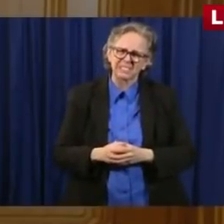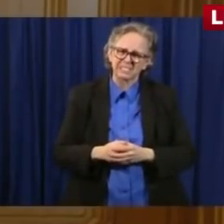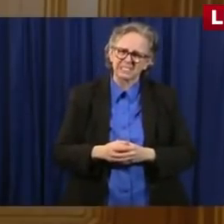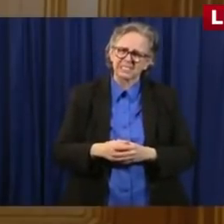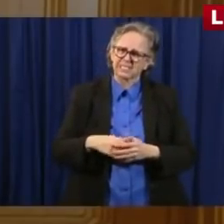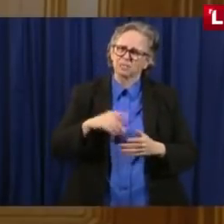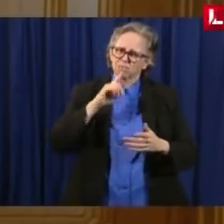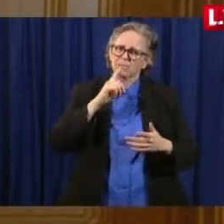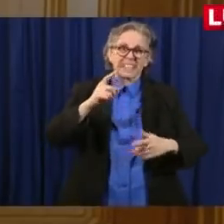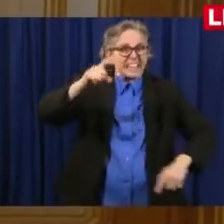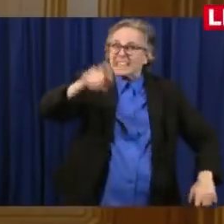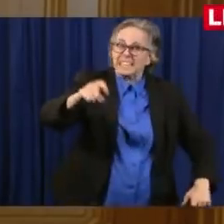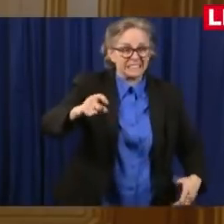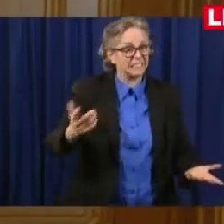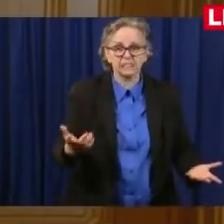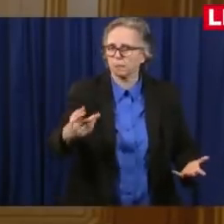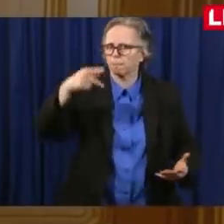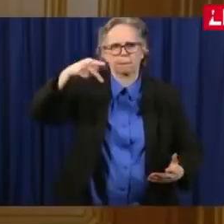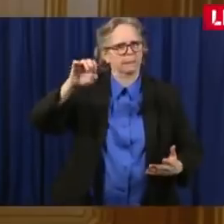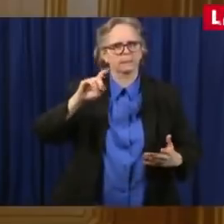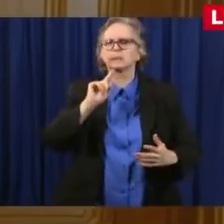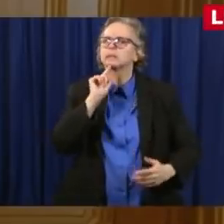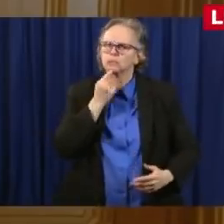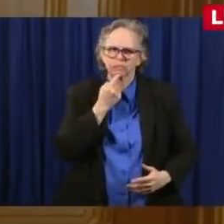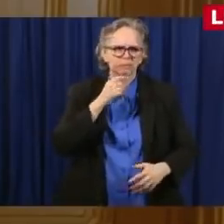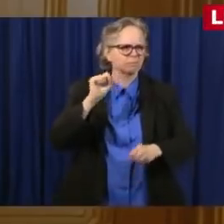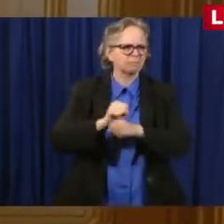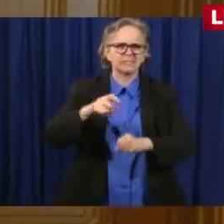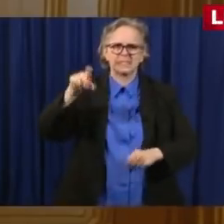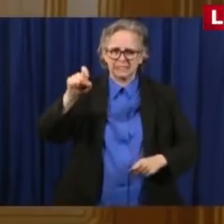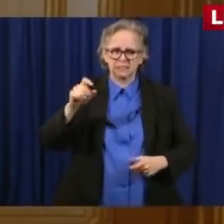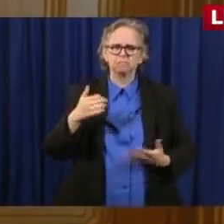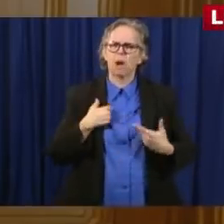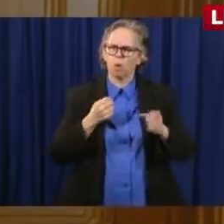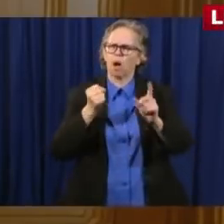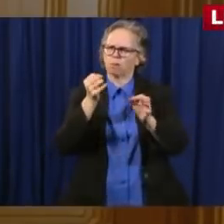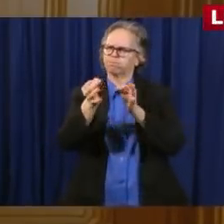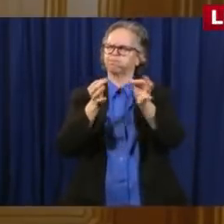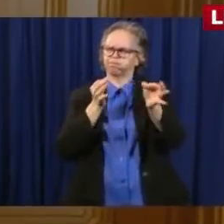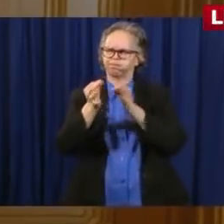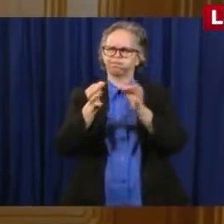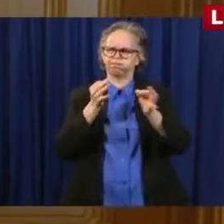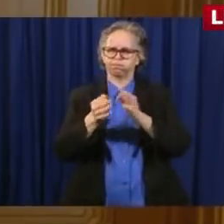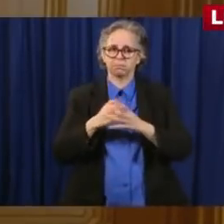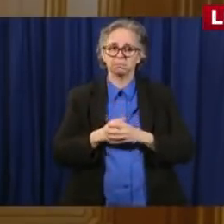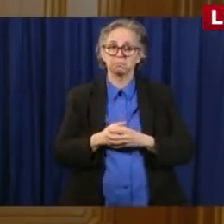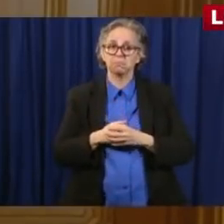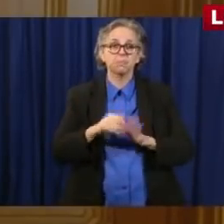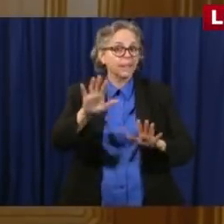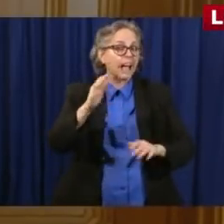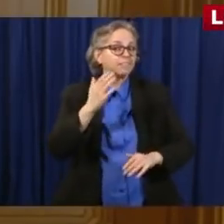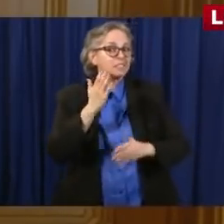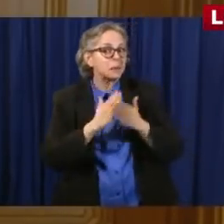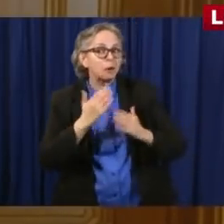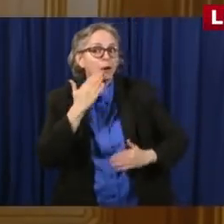THE NEED FOR THIS IS GREAT BECAUSE OF THE CORONAVIRUS. I’M GOING TO TALK A LITTLE BIT ABOUT THIS.